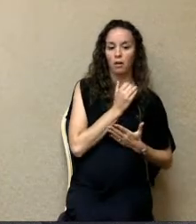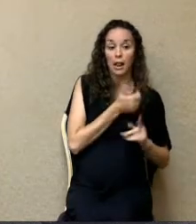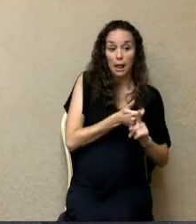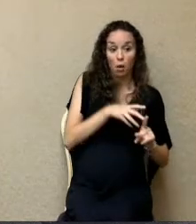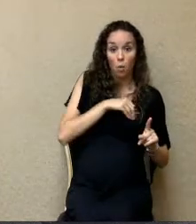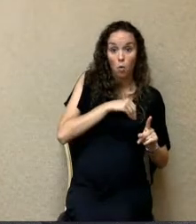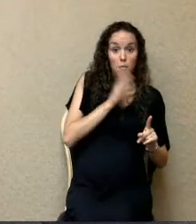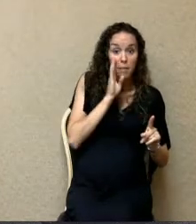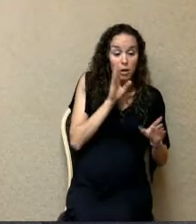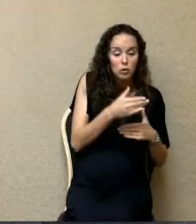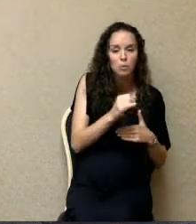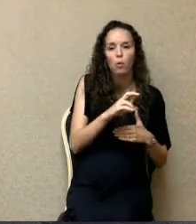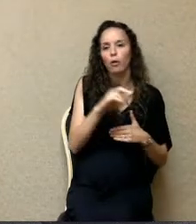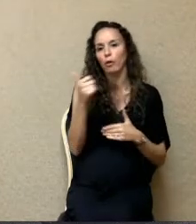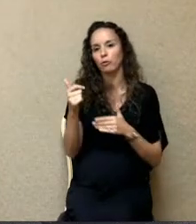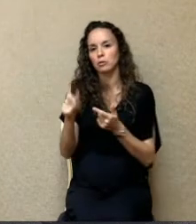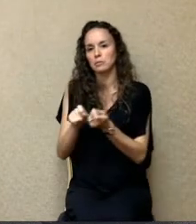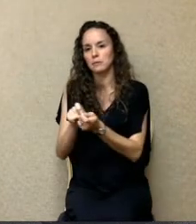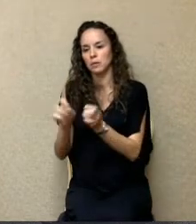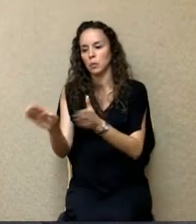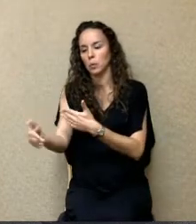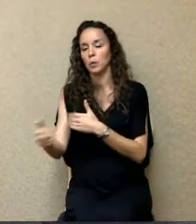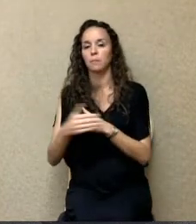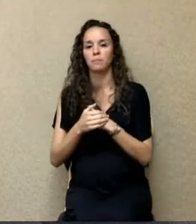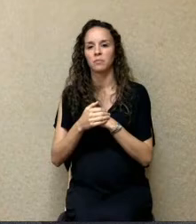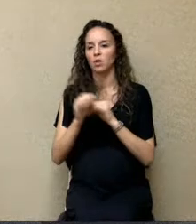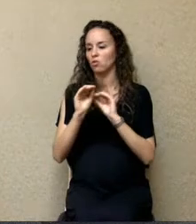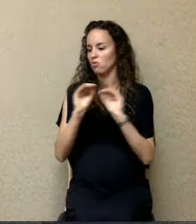so we had dimmers everywhere. No fluorescent lights.